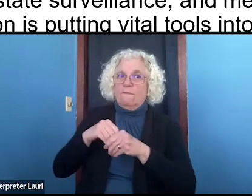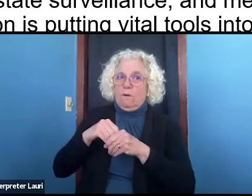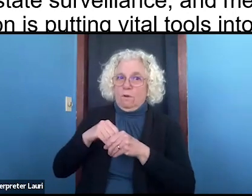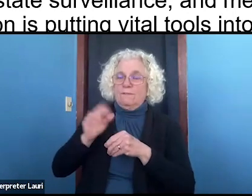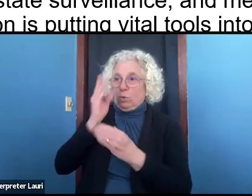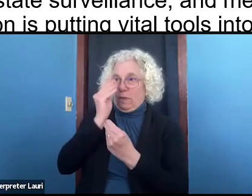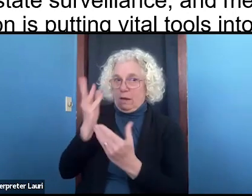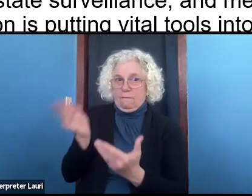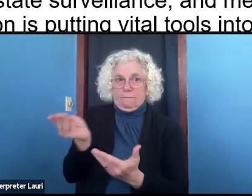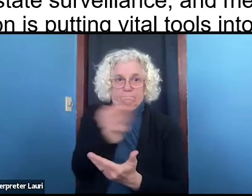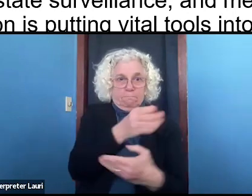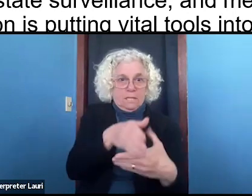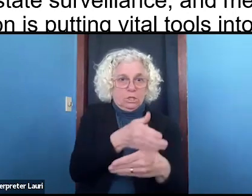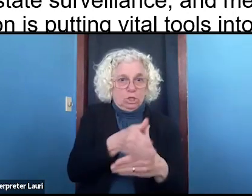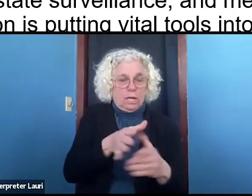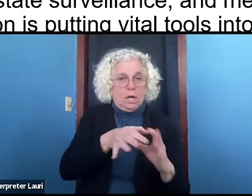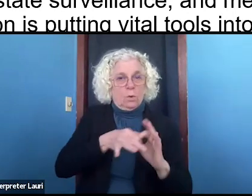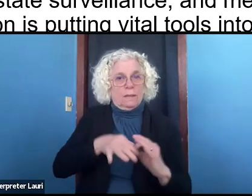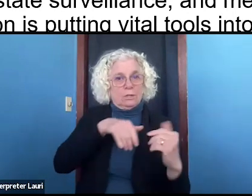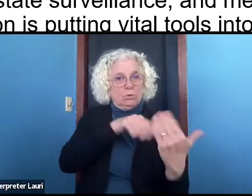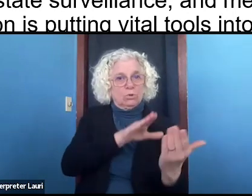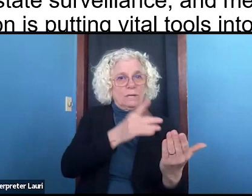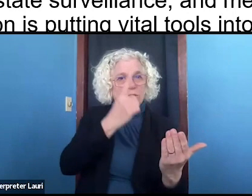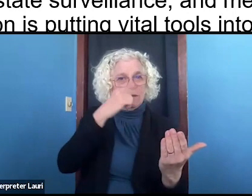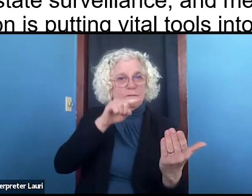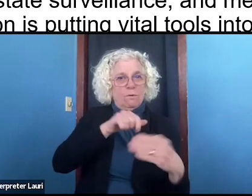related to strategies to inform the opioid overdose